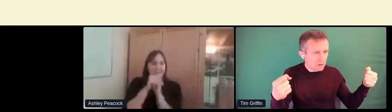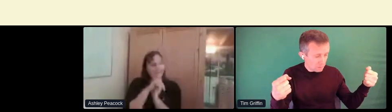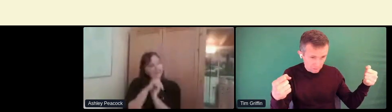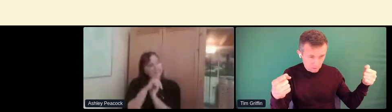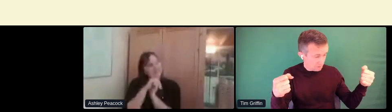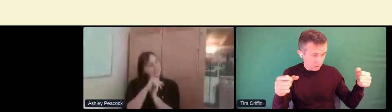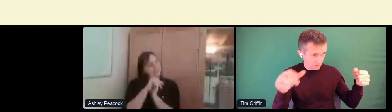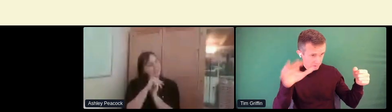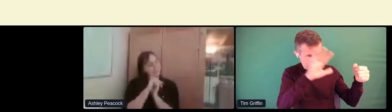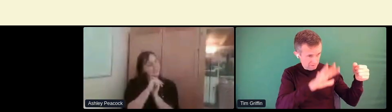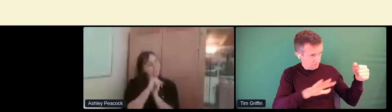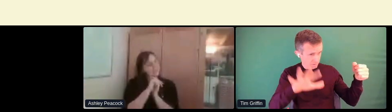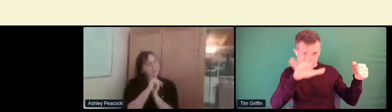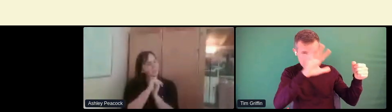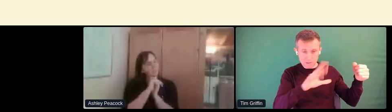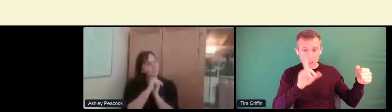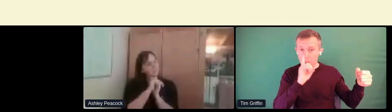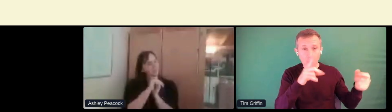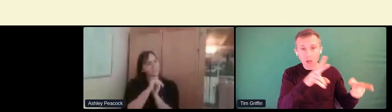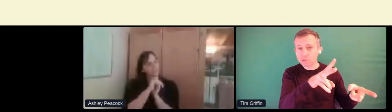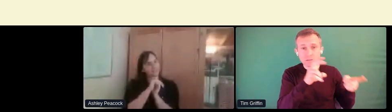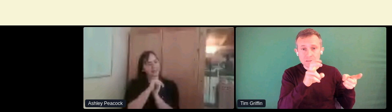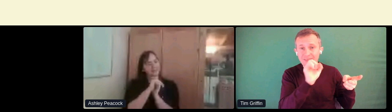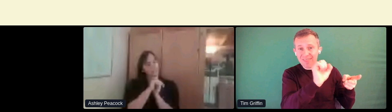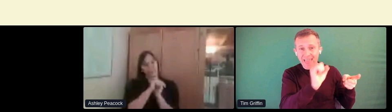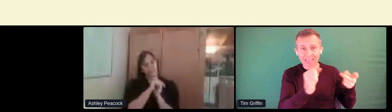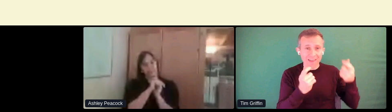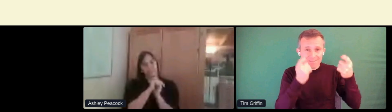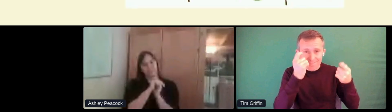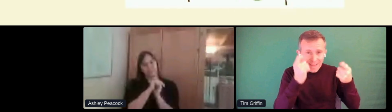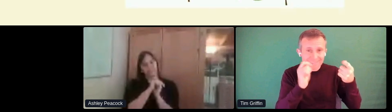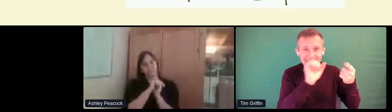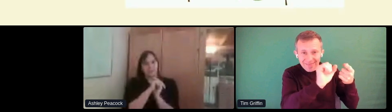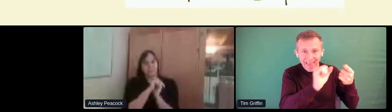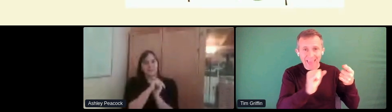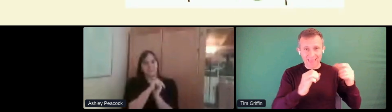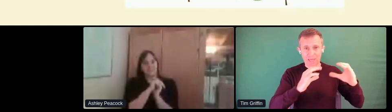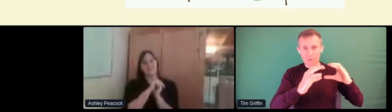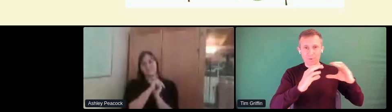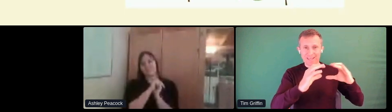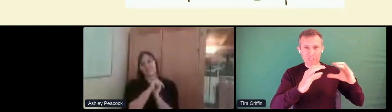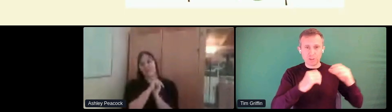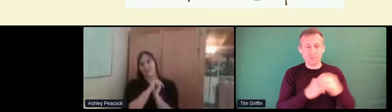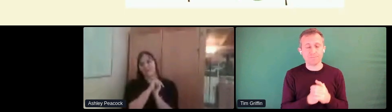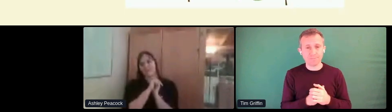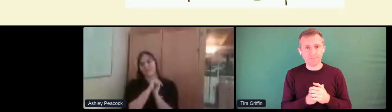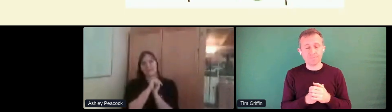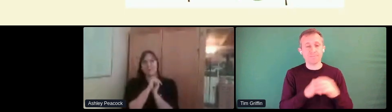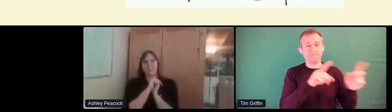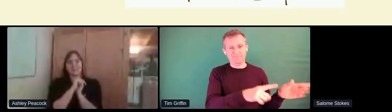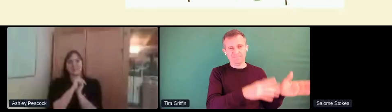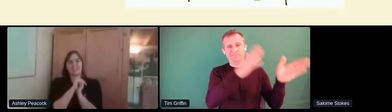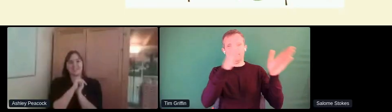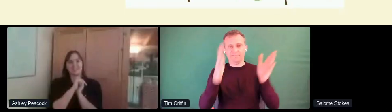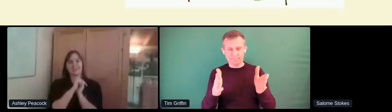Communication also affects other parts of our life really like on public transport, which is fortunately the next topic.